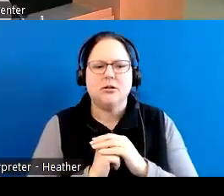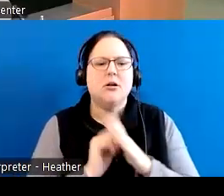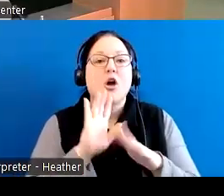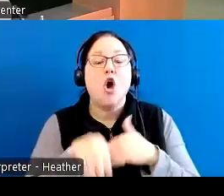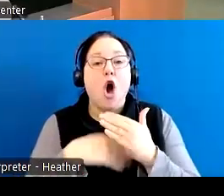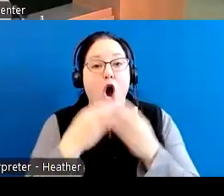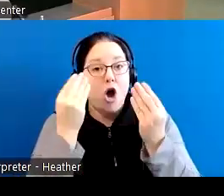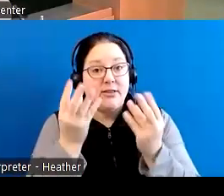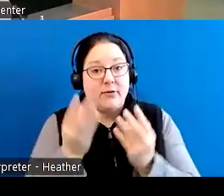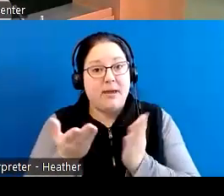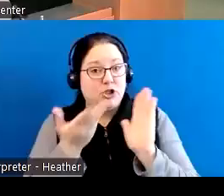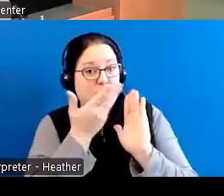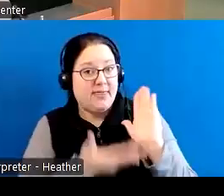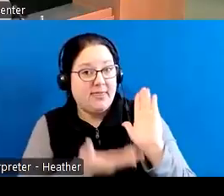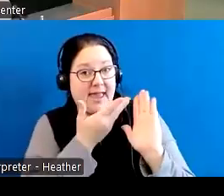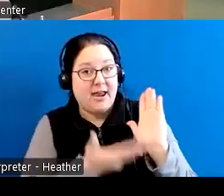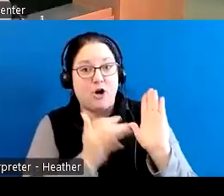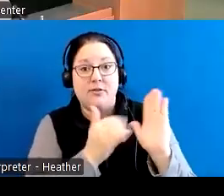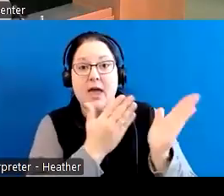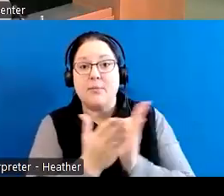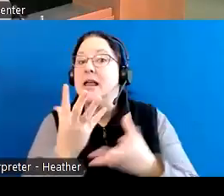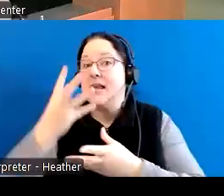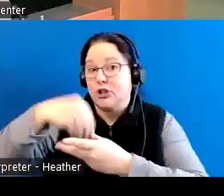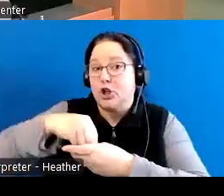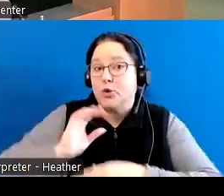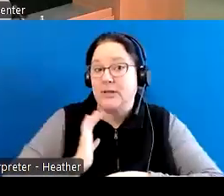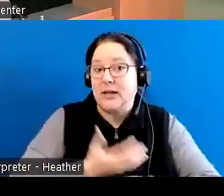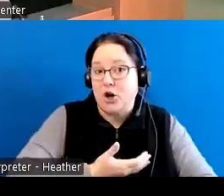evidence-based plan is certainly included in our NSP, but in a very different way,